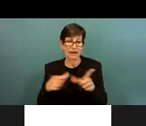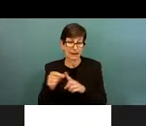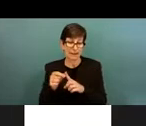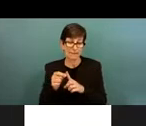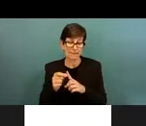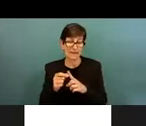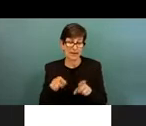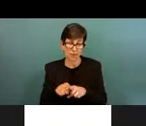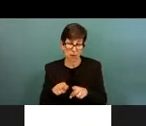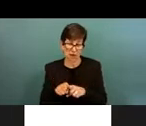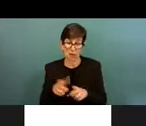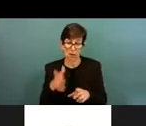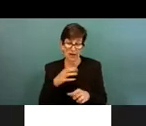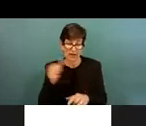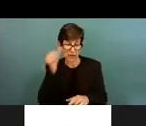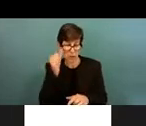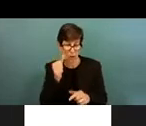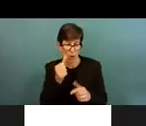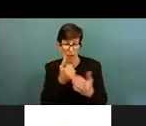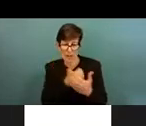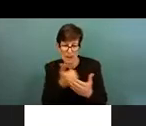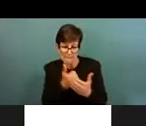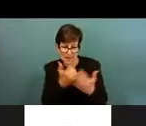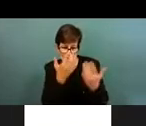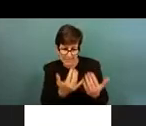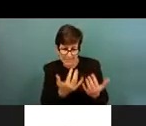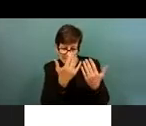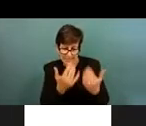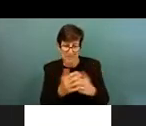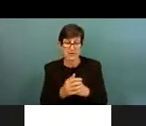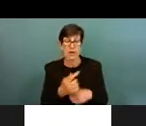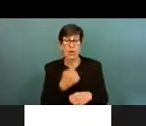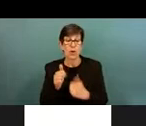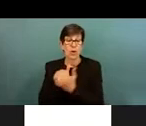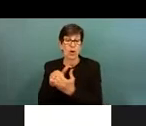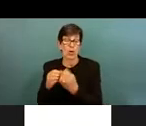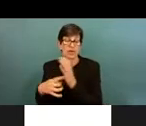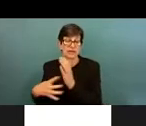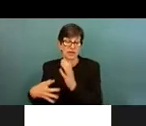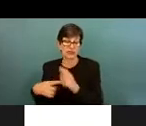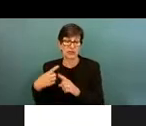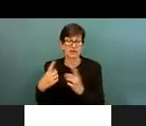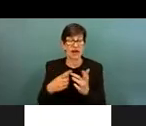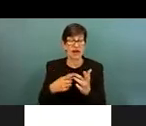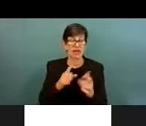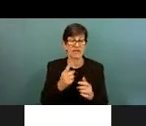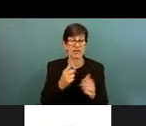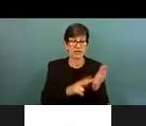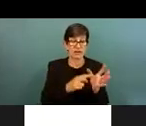We are working with Telstra and a range of other First Nation's organizations to get